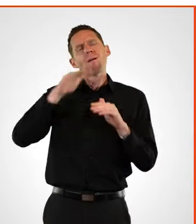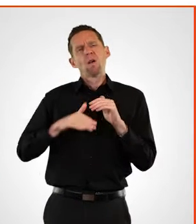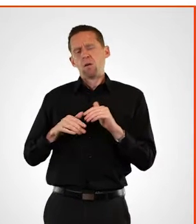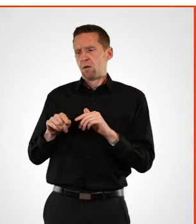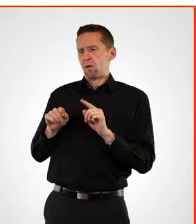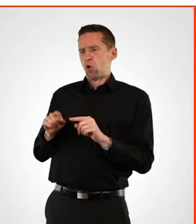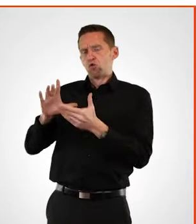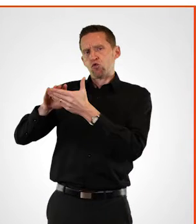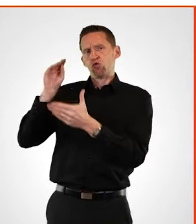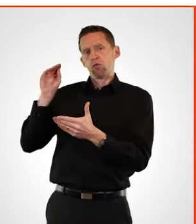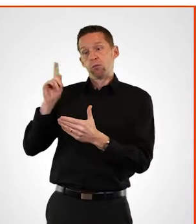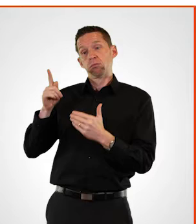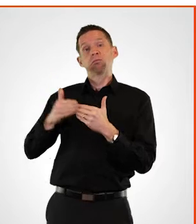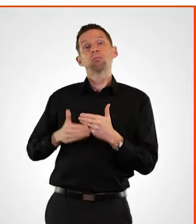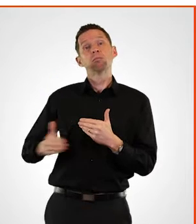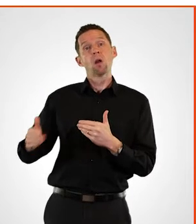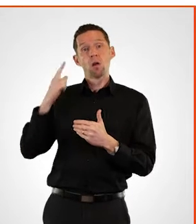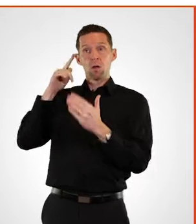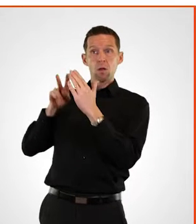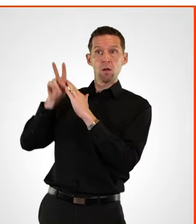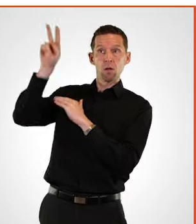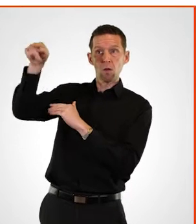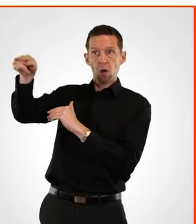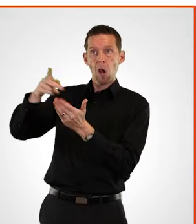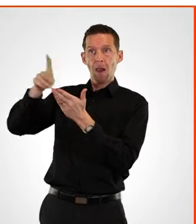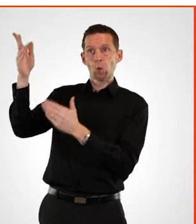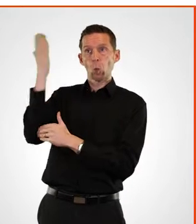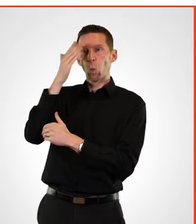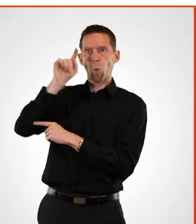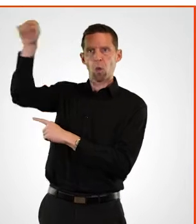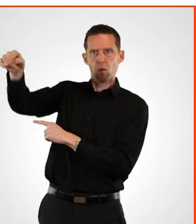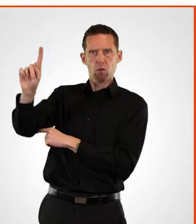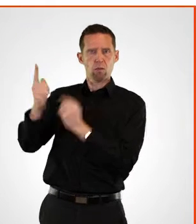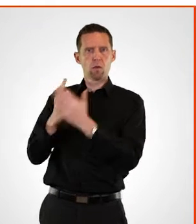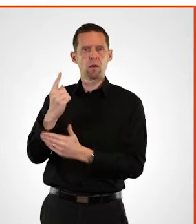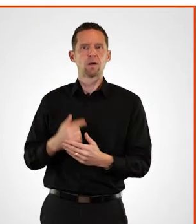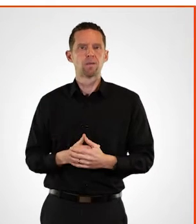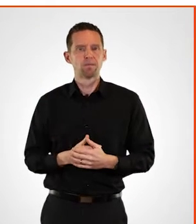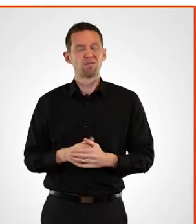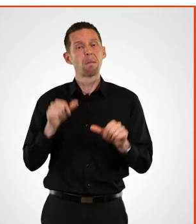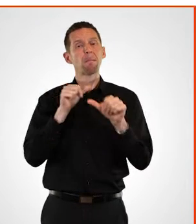where is this student going to be when he or she leaves school? One of the best ways, as I said,